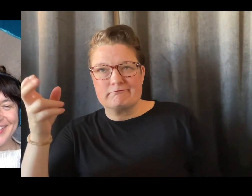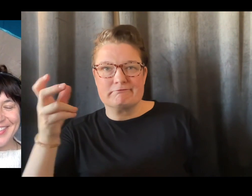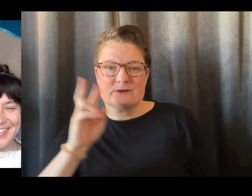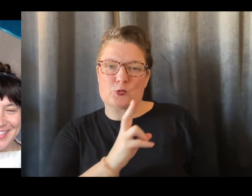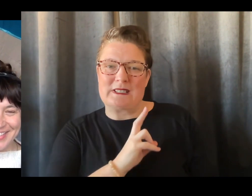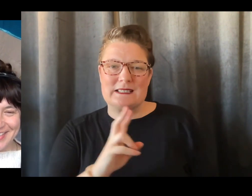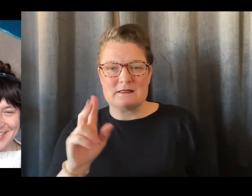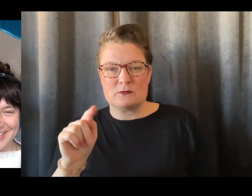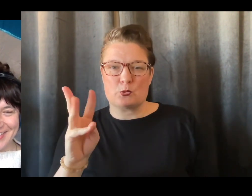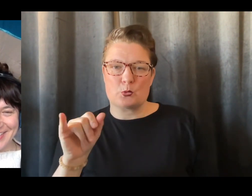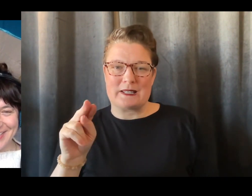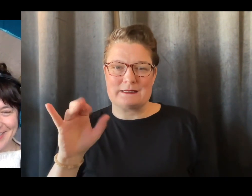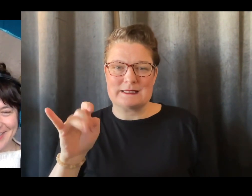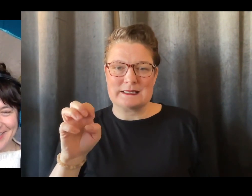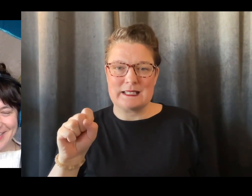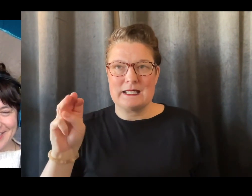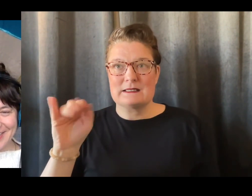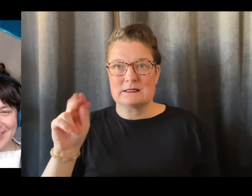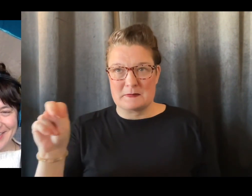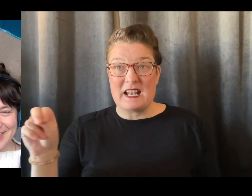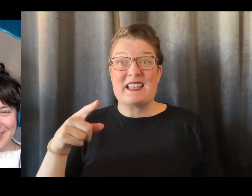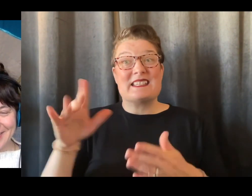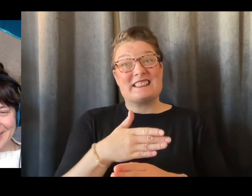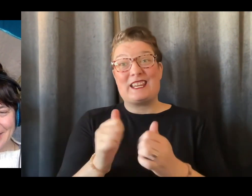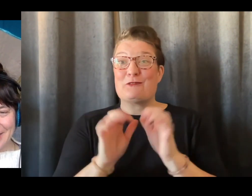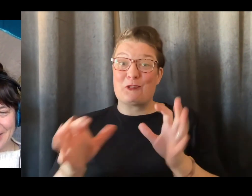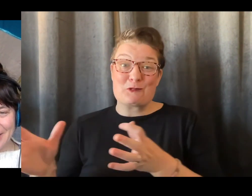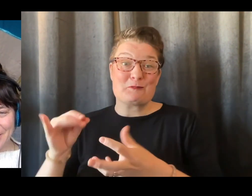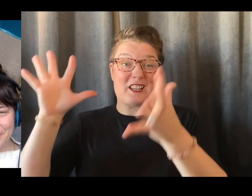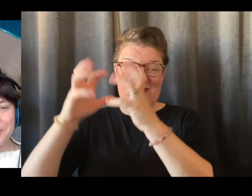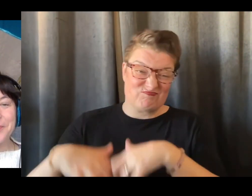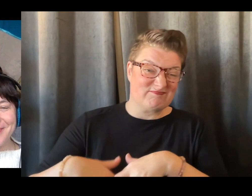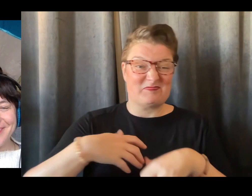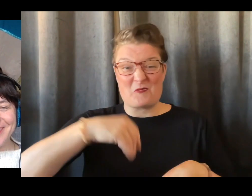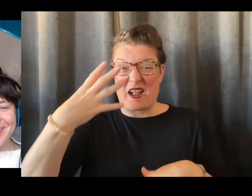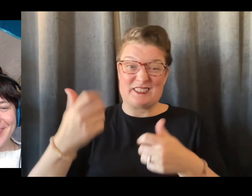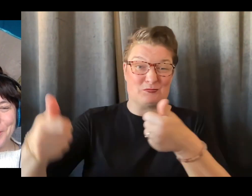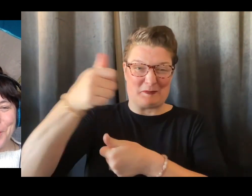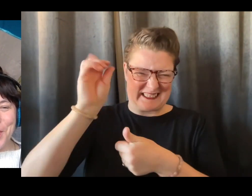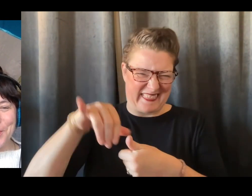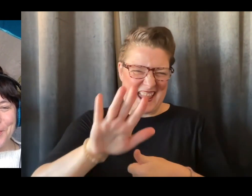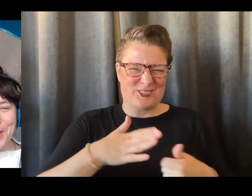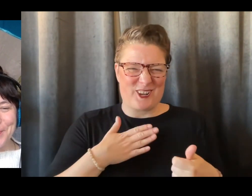And we'll include where you can follow her in our show notes. Rebekah: Hmm. What a great bio.